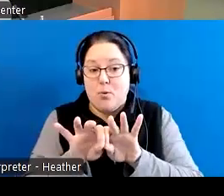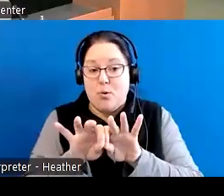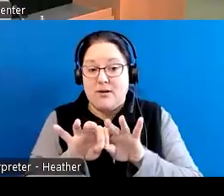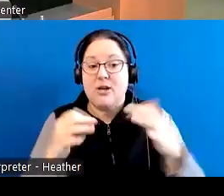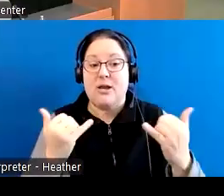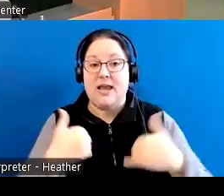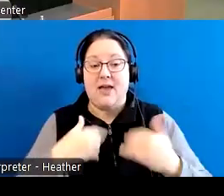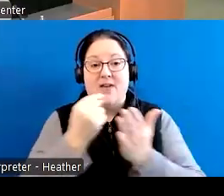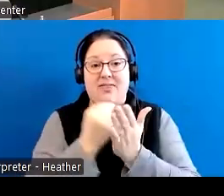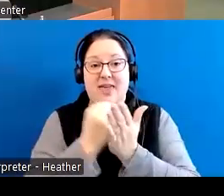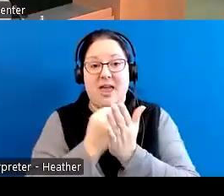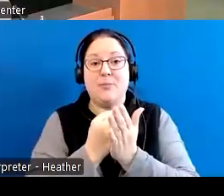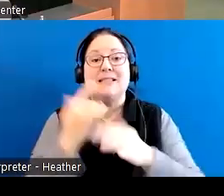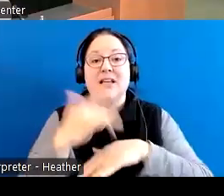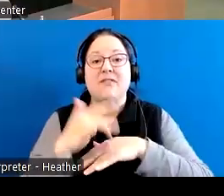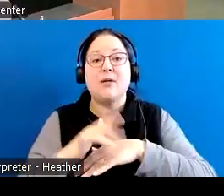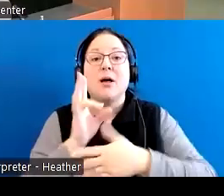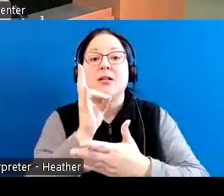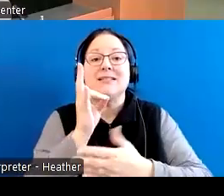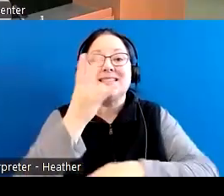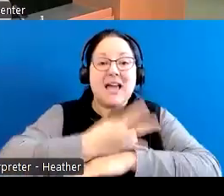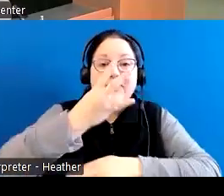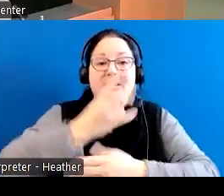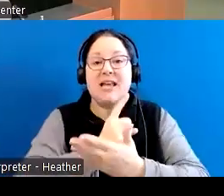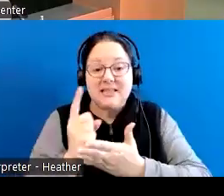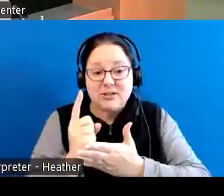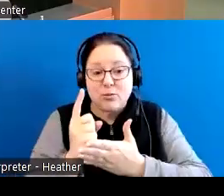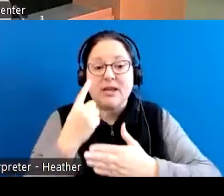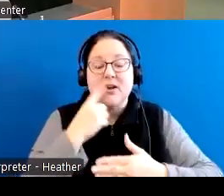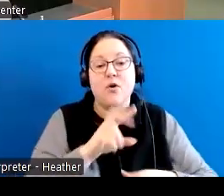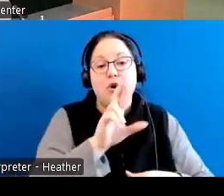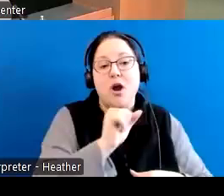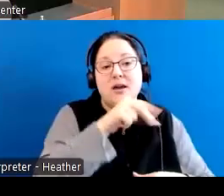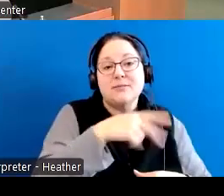available seven days a week on the unit, both our RSP patients and our other patients. Um,